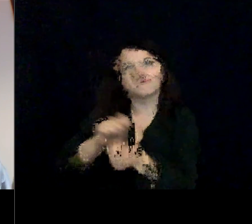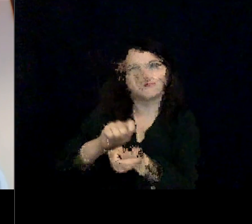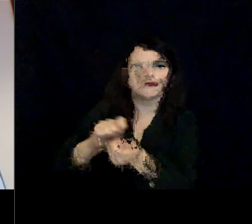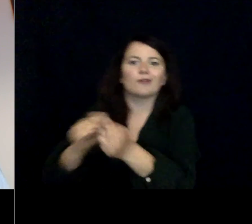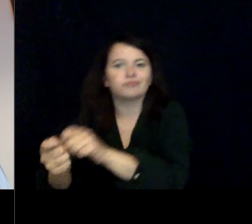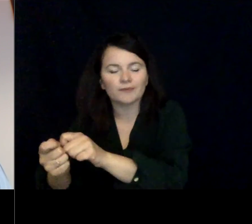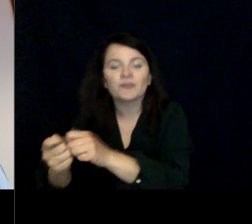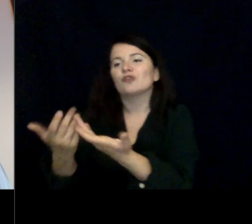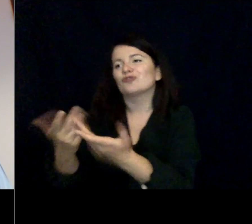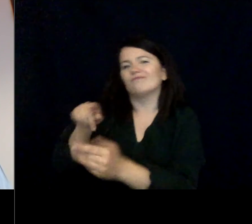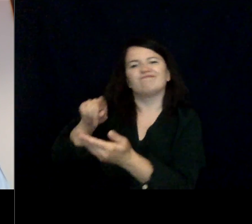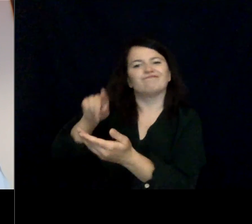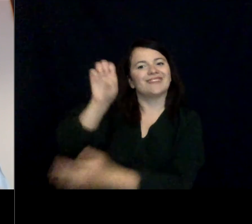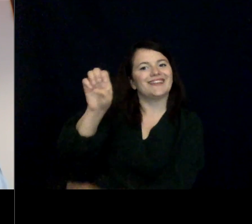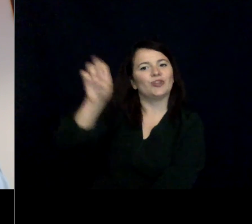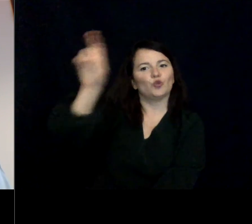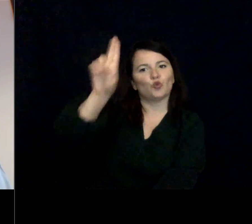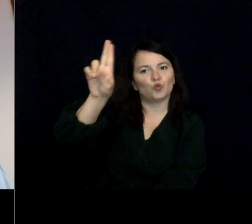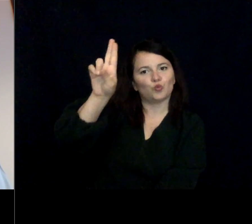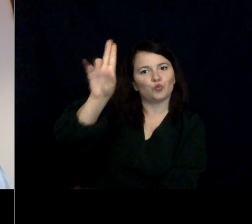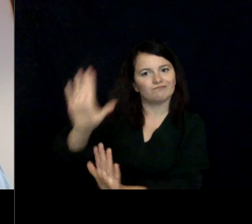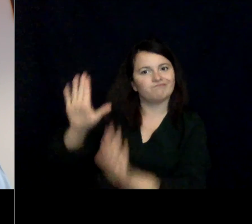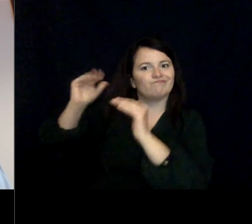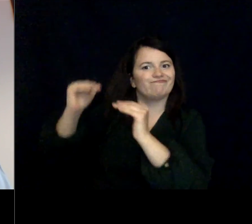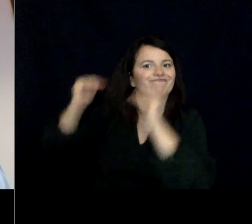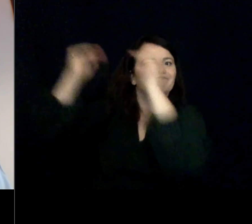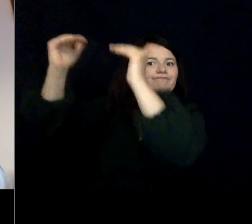That's well understood.